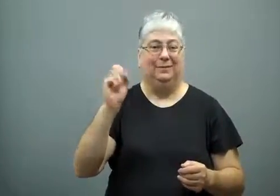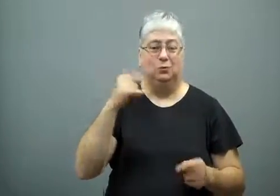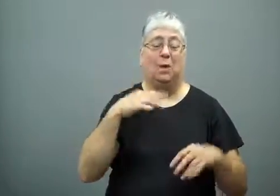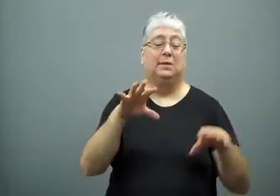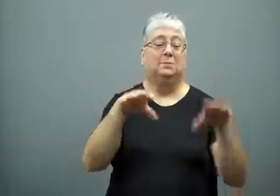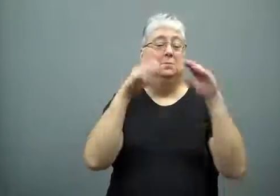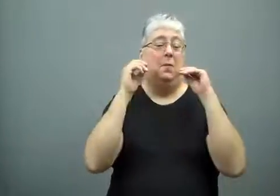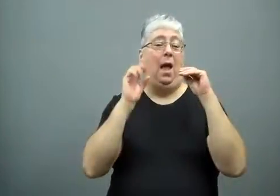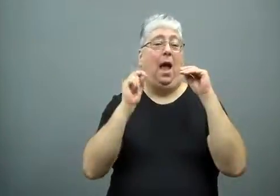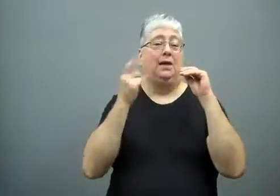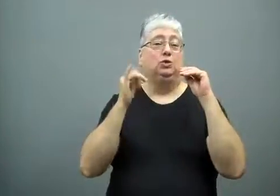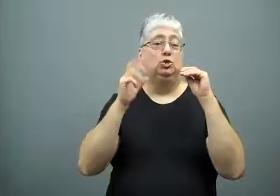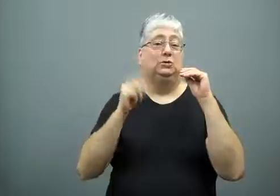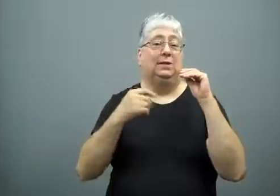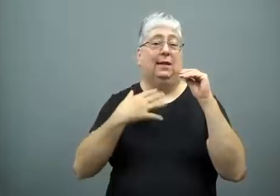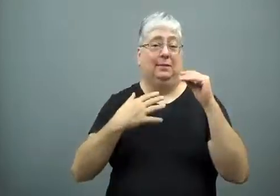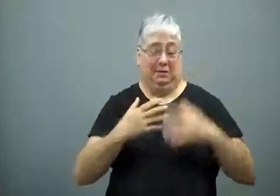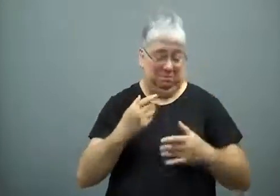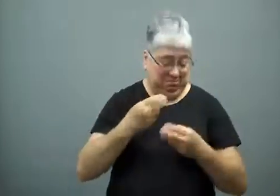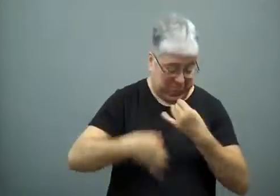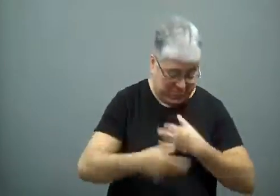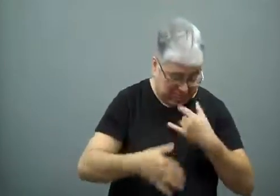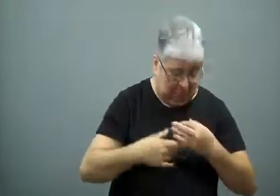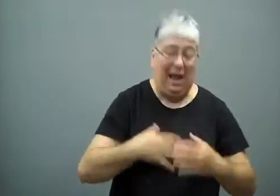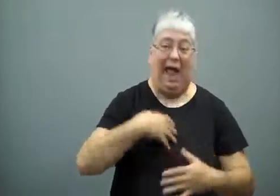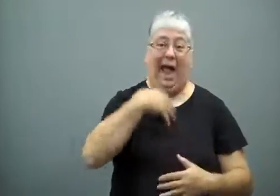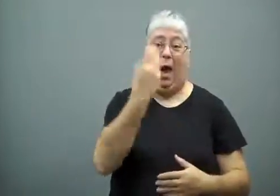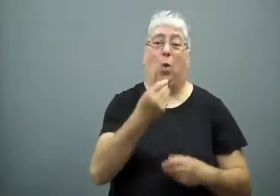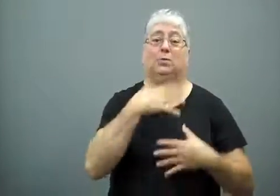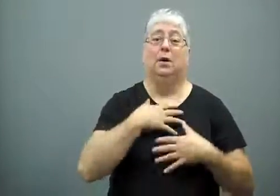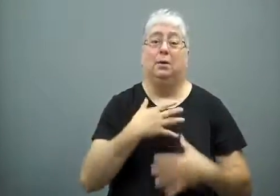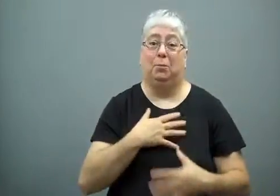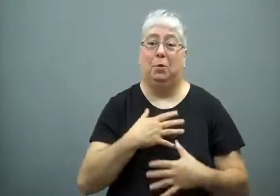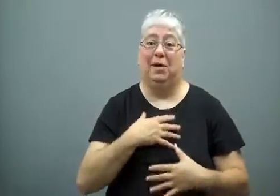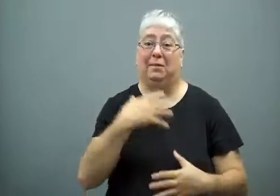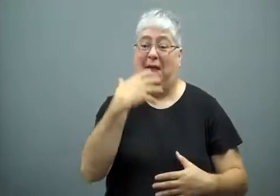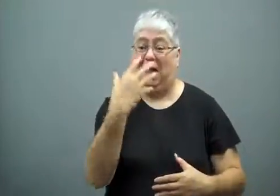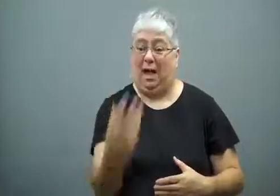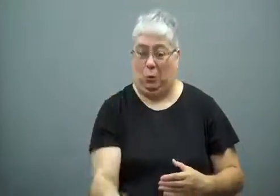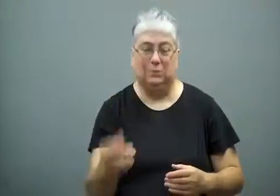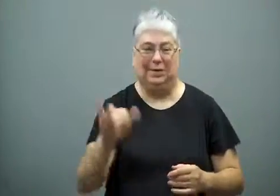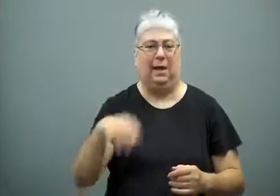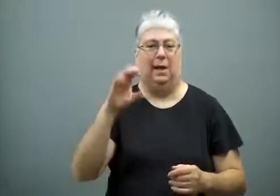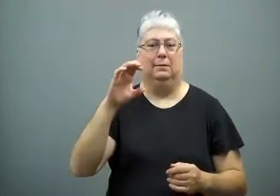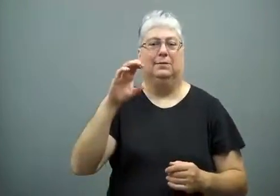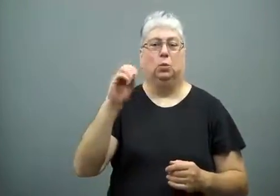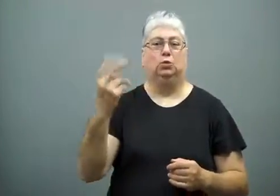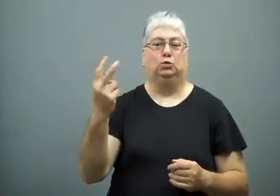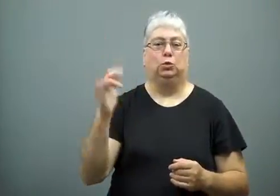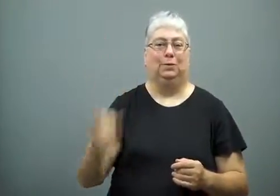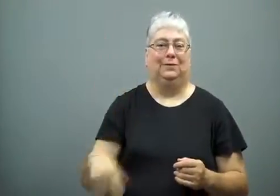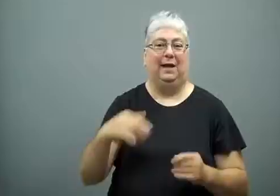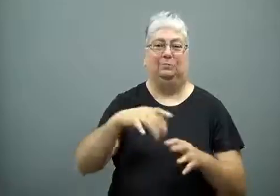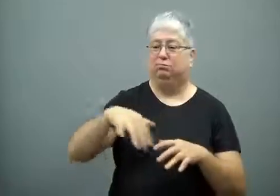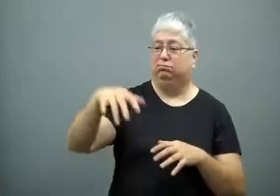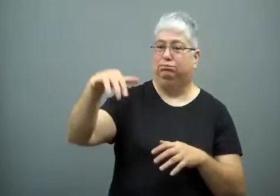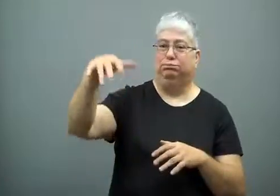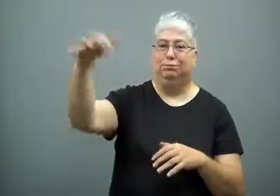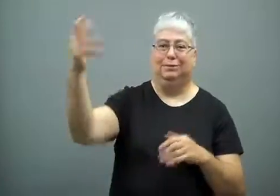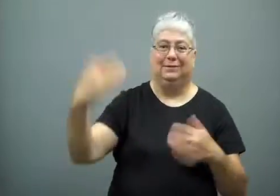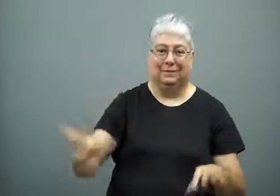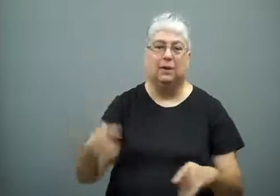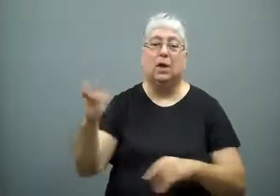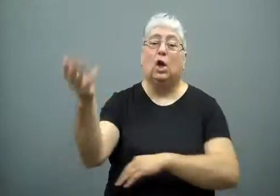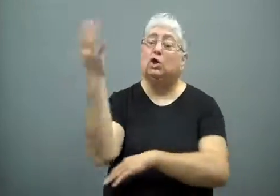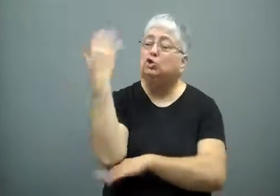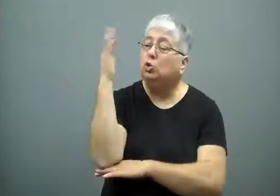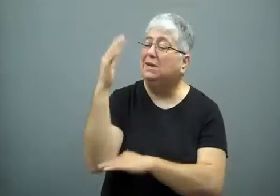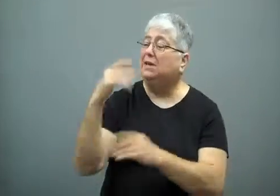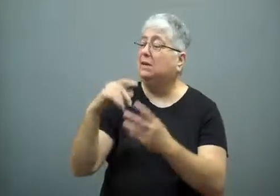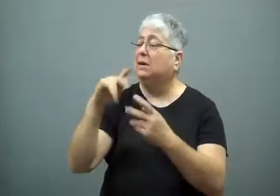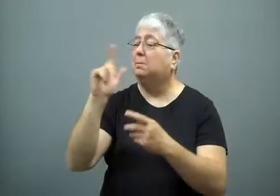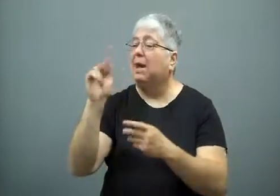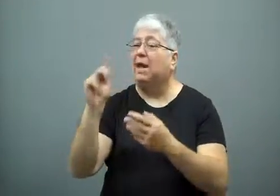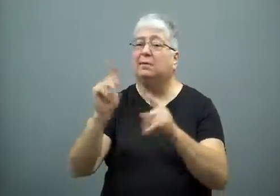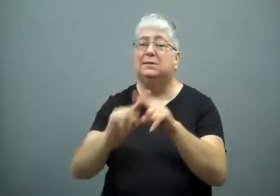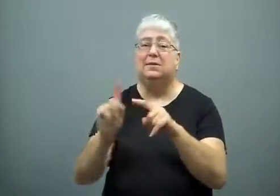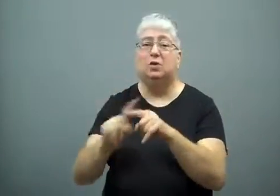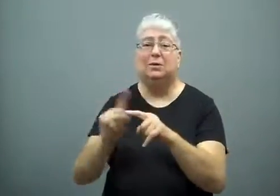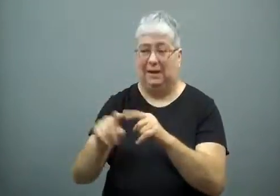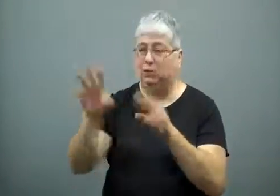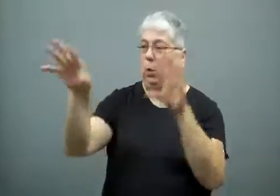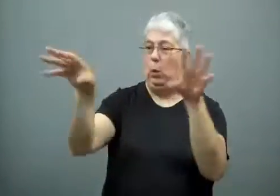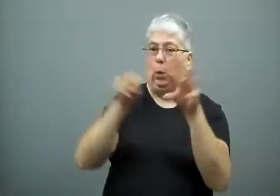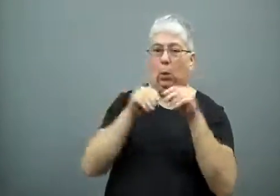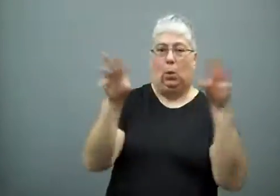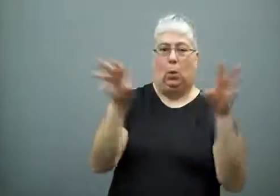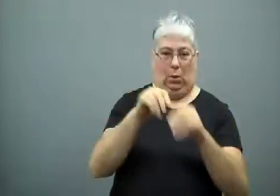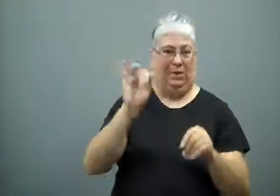Oxygen is breathed in, and CO2 is breathed out.